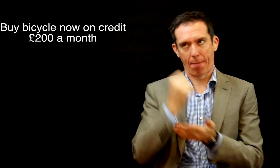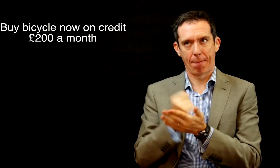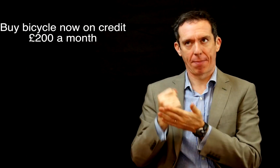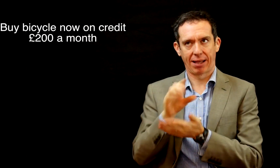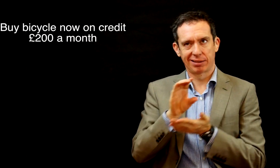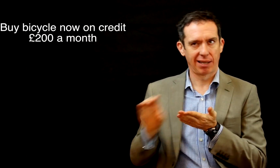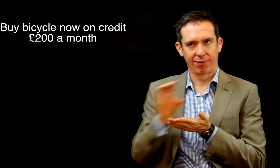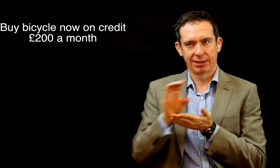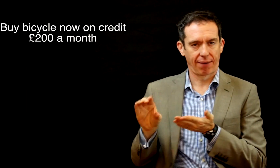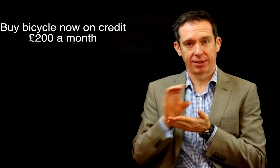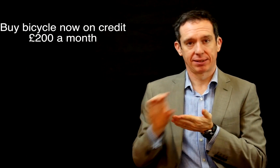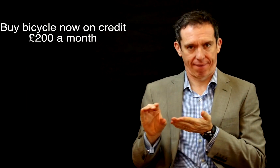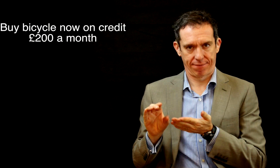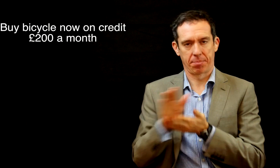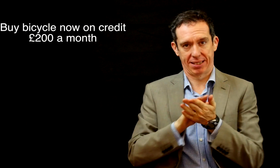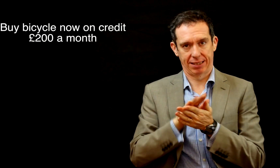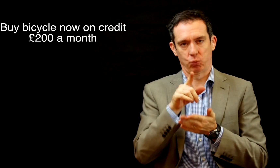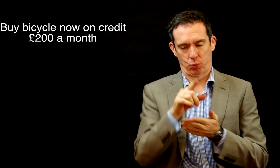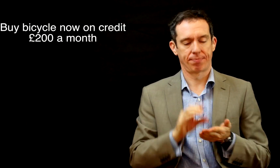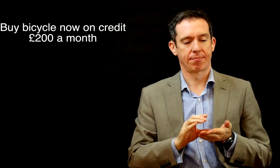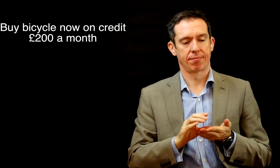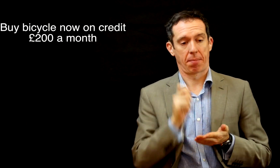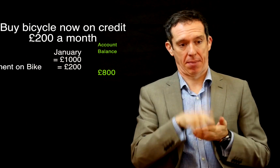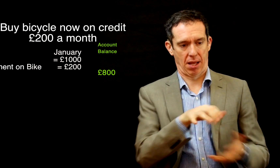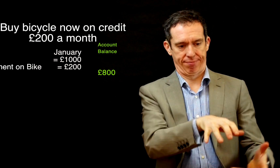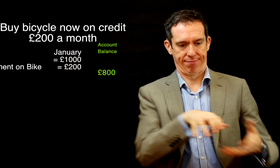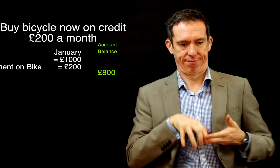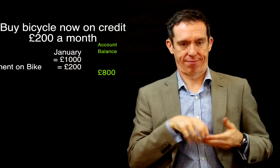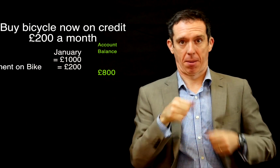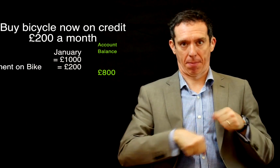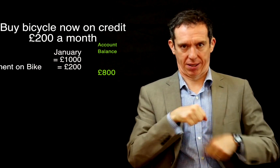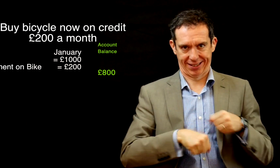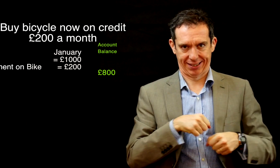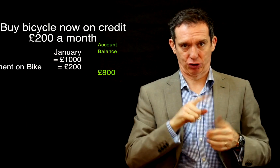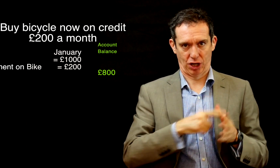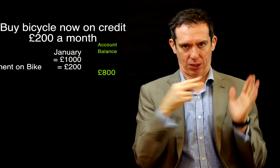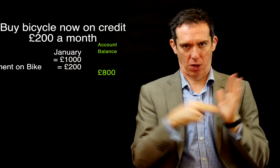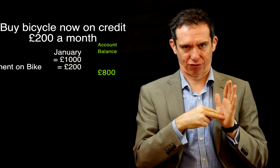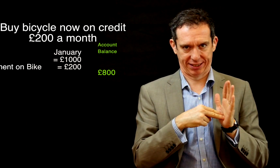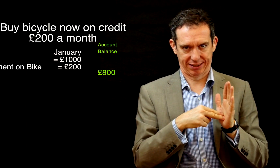So you buy the bike in January…